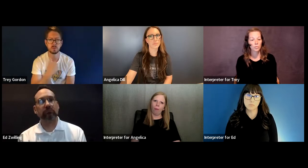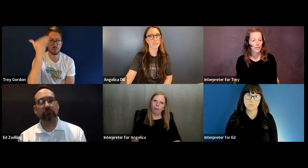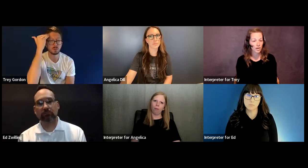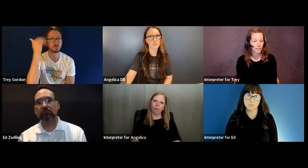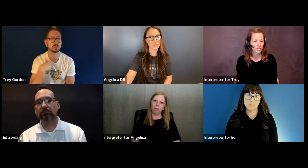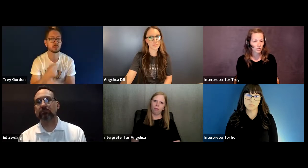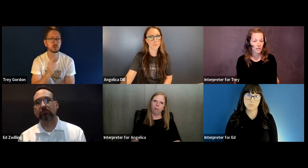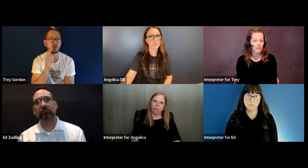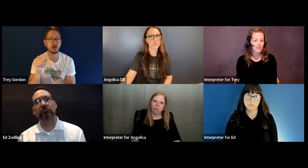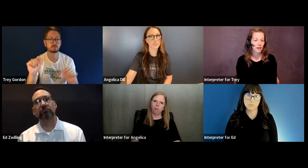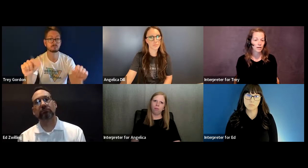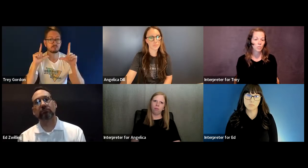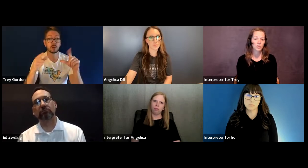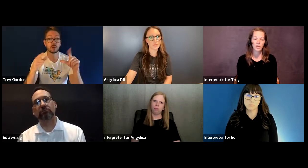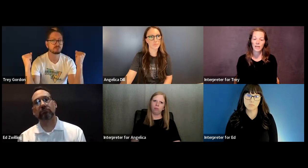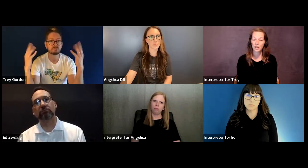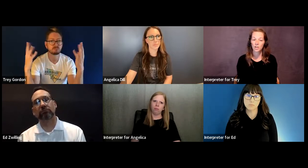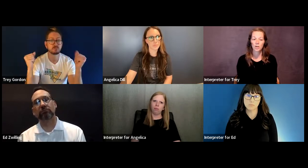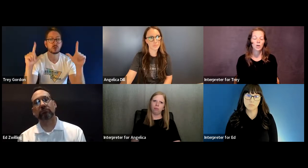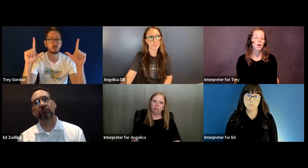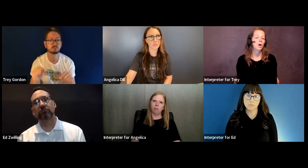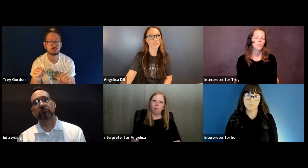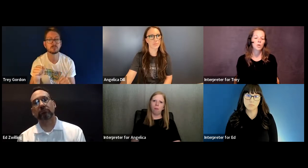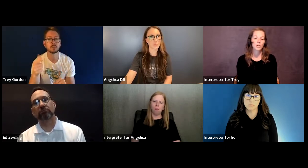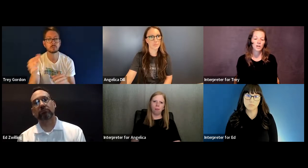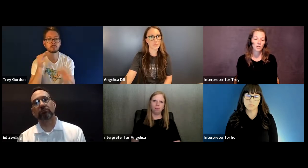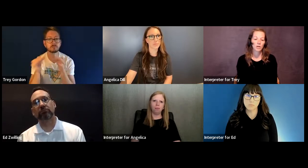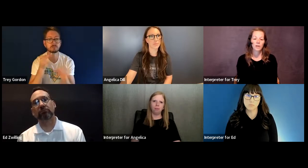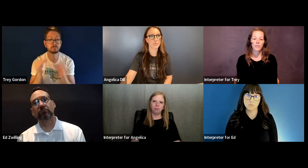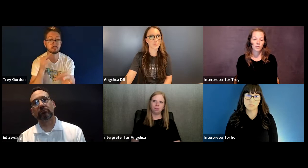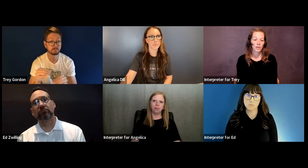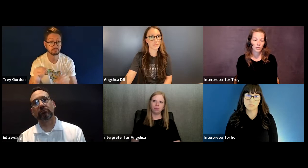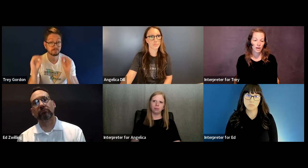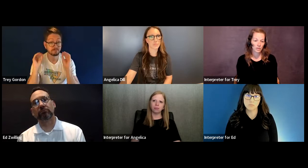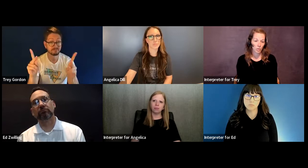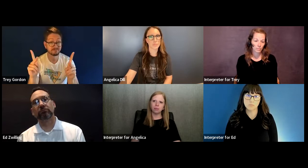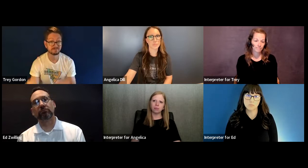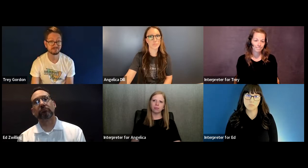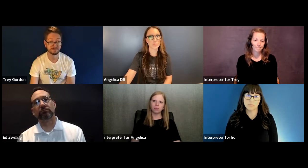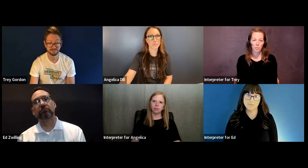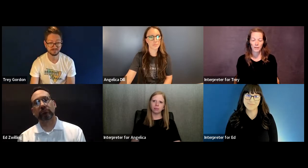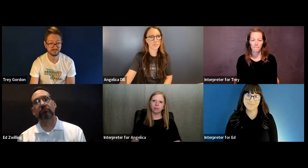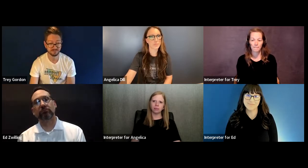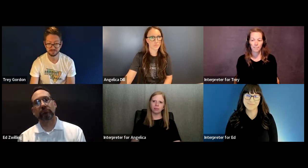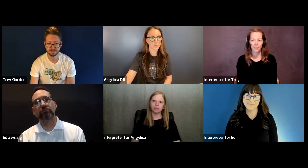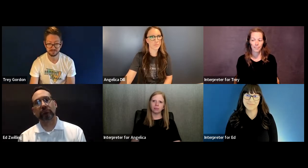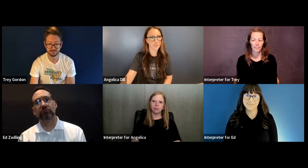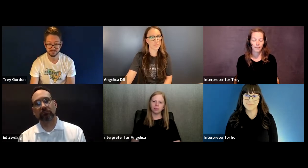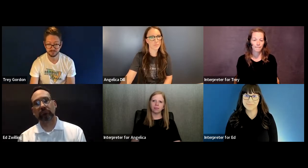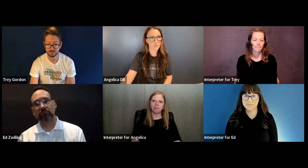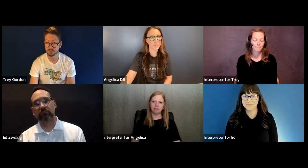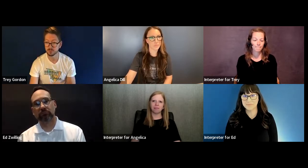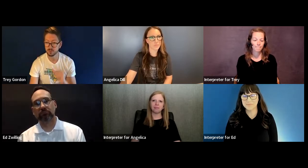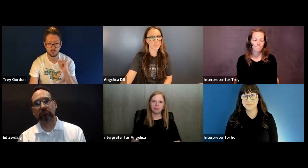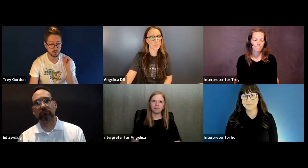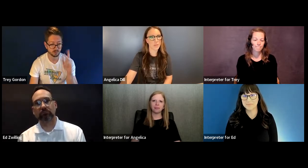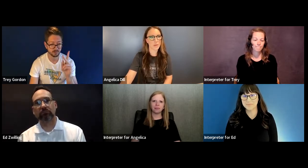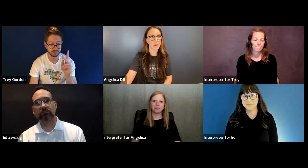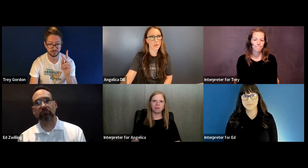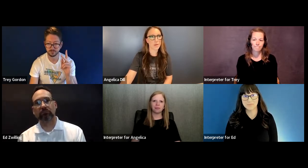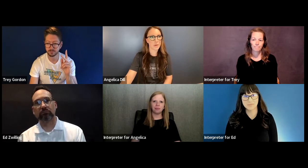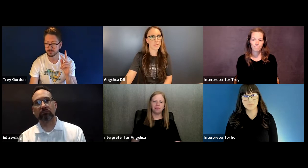rather come on screen and sign or speak english or whichever feel free to do that as well okay